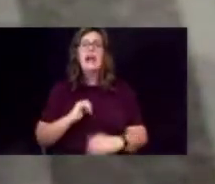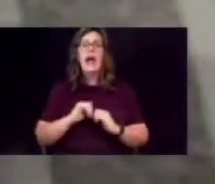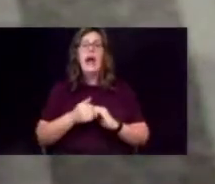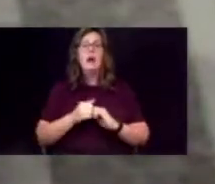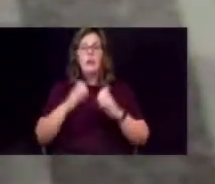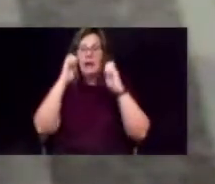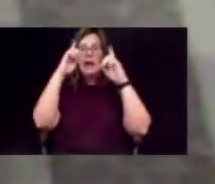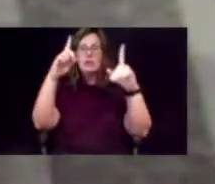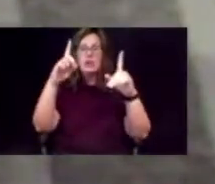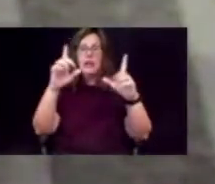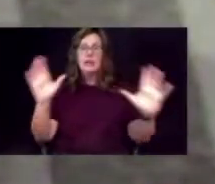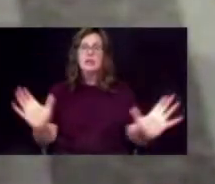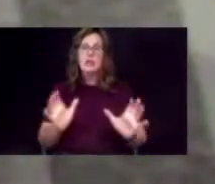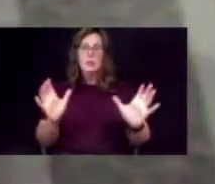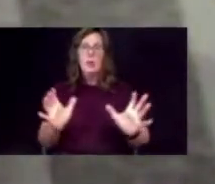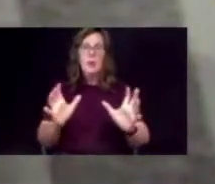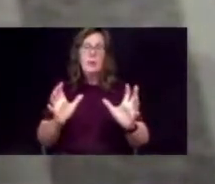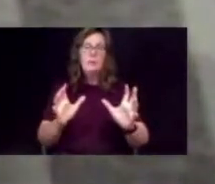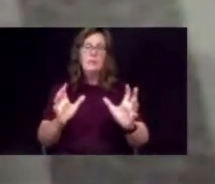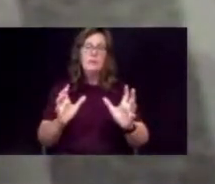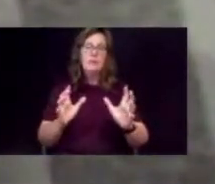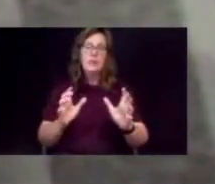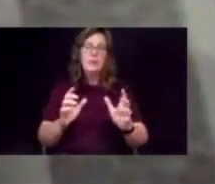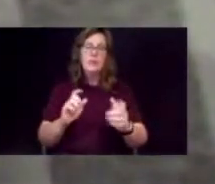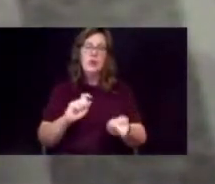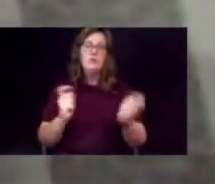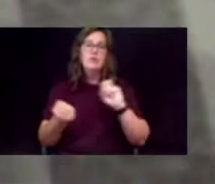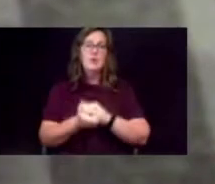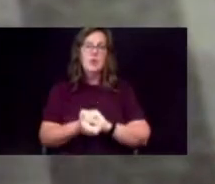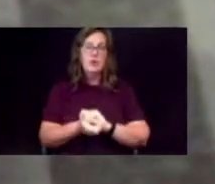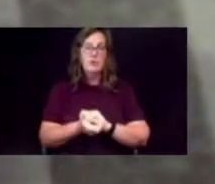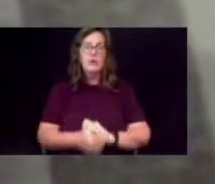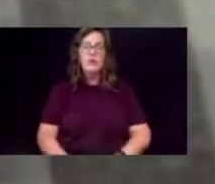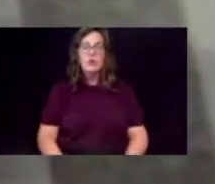forward that's where i really started to connect with people who had the same goal as me which is